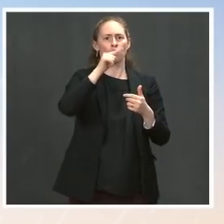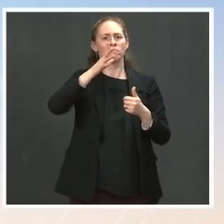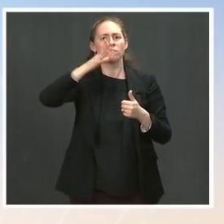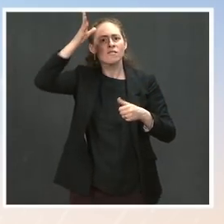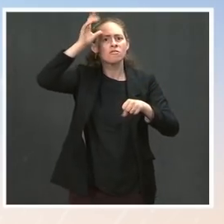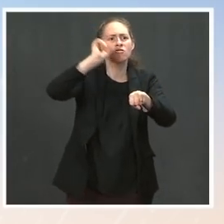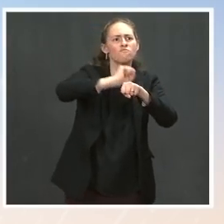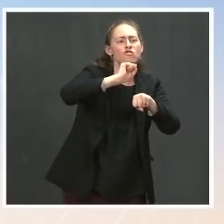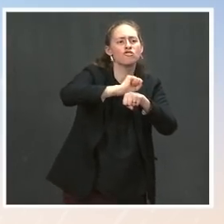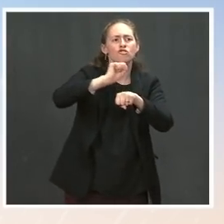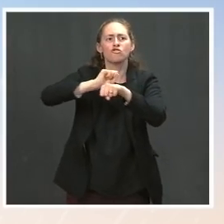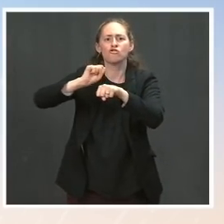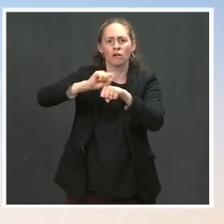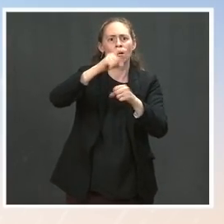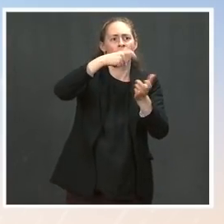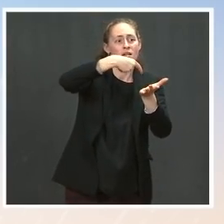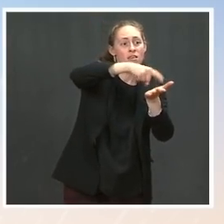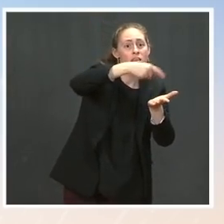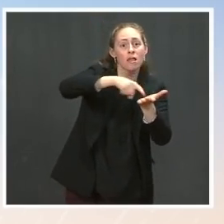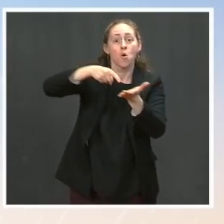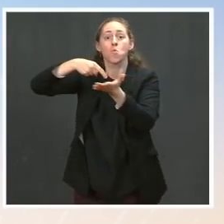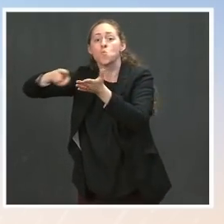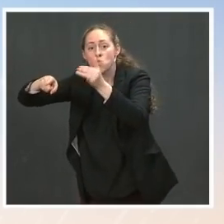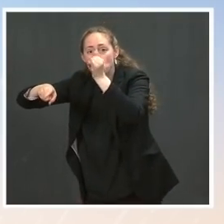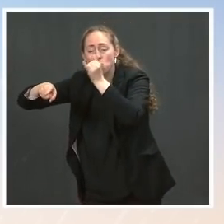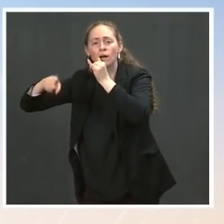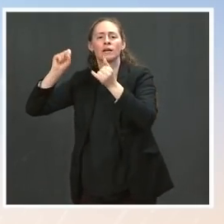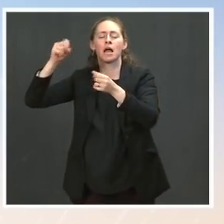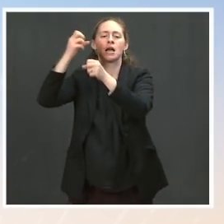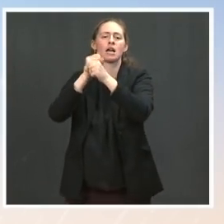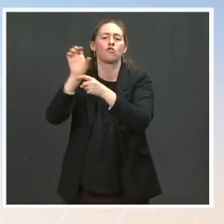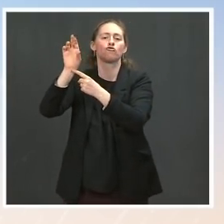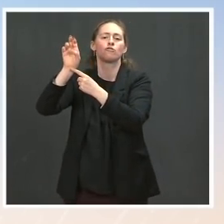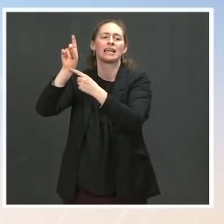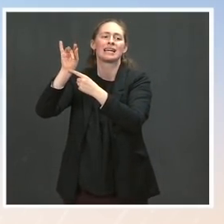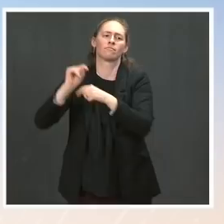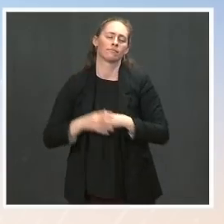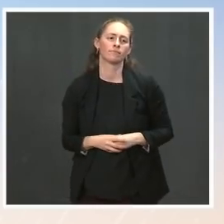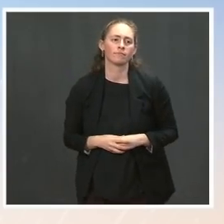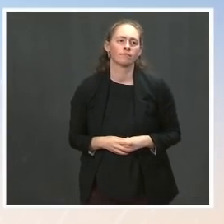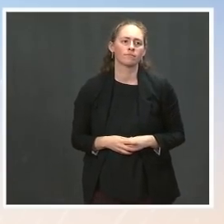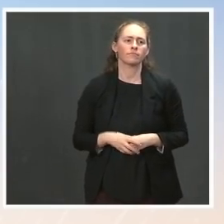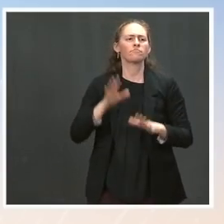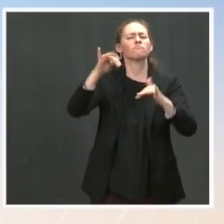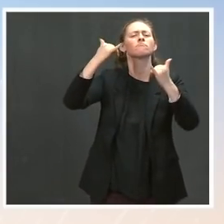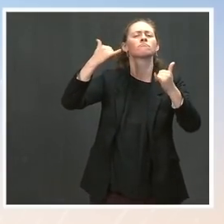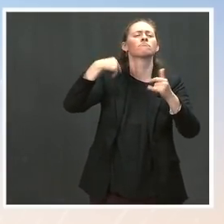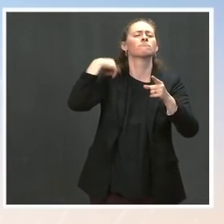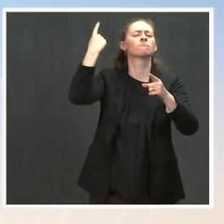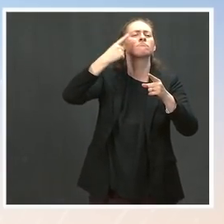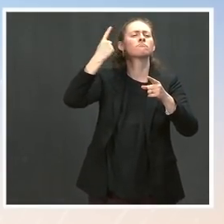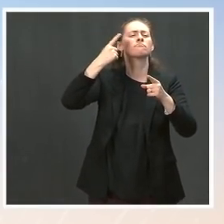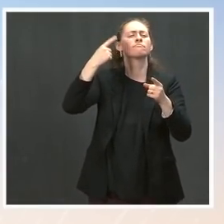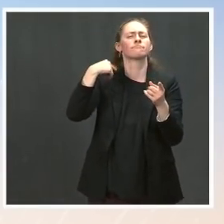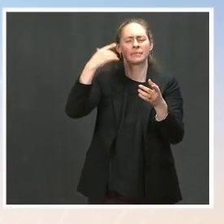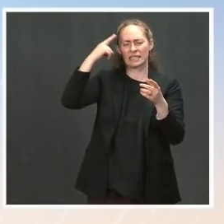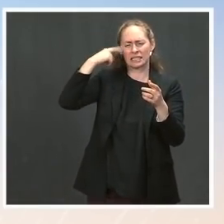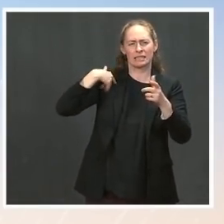Go ahead. The Press: Me? >> Ms. Psaki: Yeah, go ahead. The Press: So, I want to follow up on a question I asked, I feel like it's a month ago now. Ms. Psaki: It may have been.